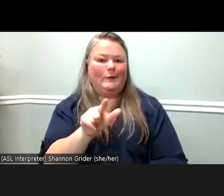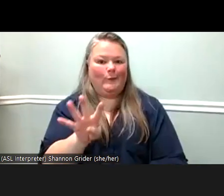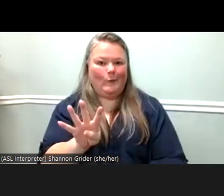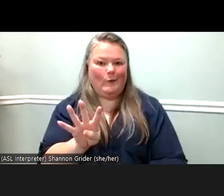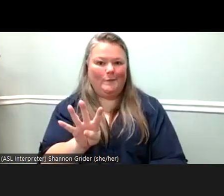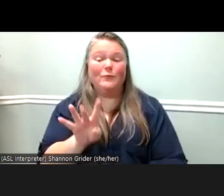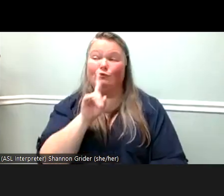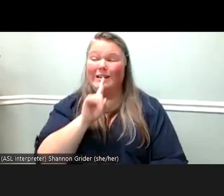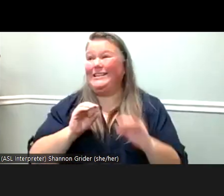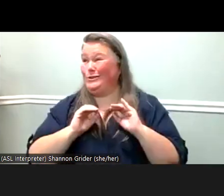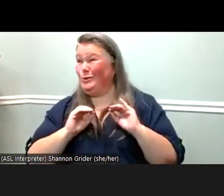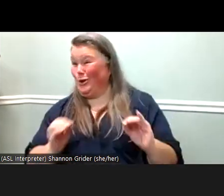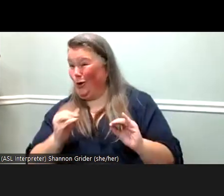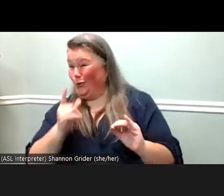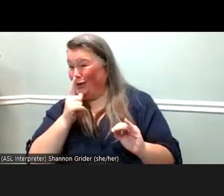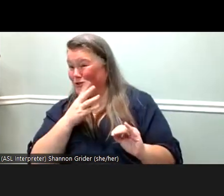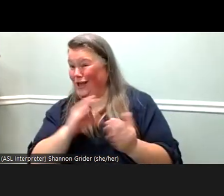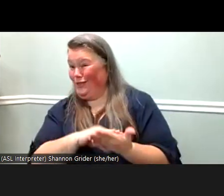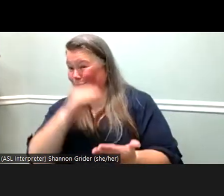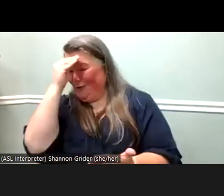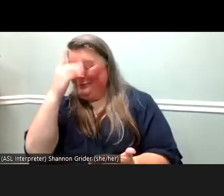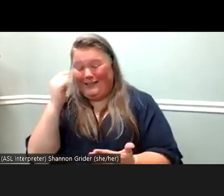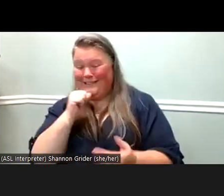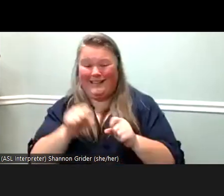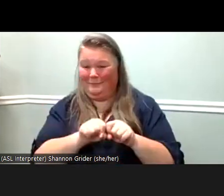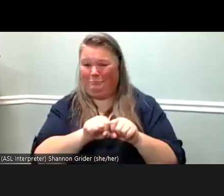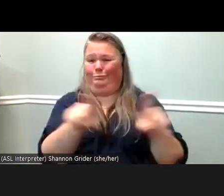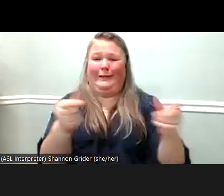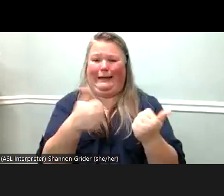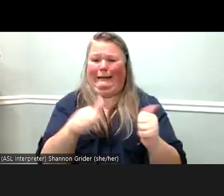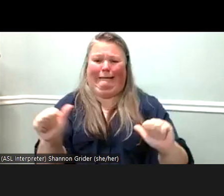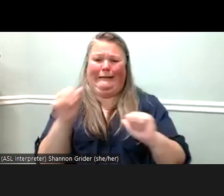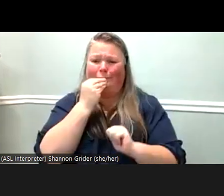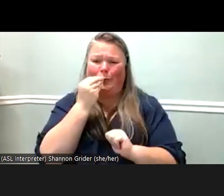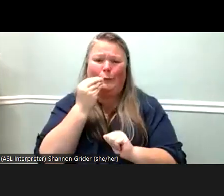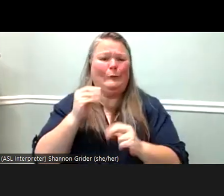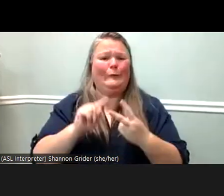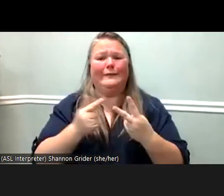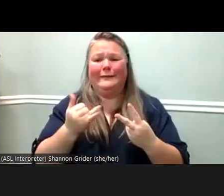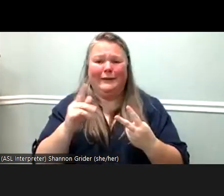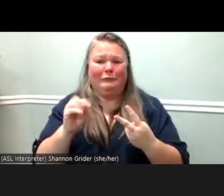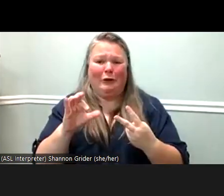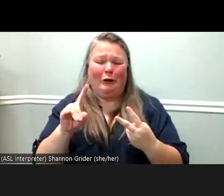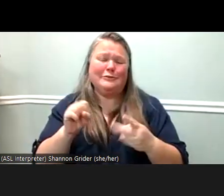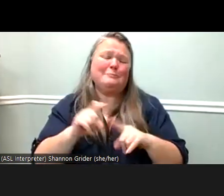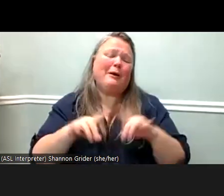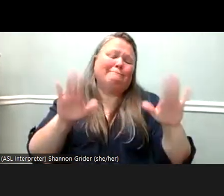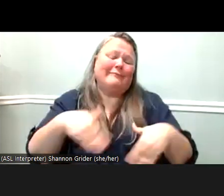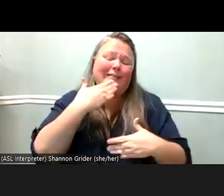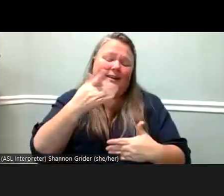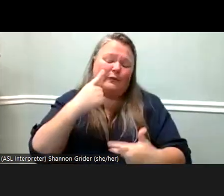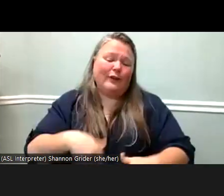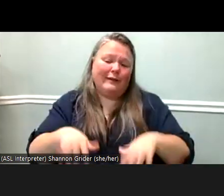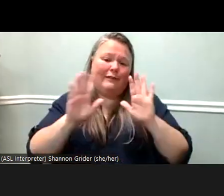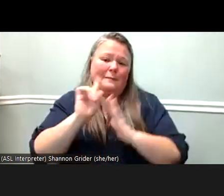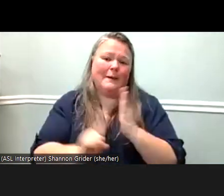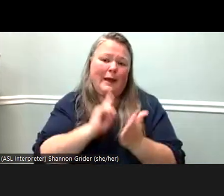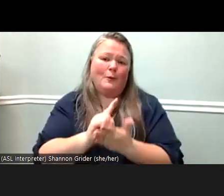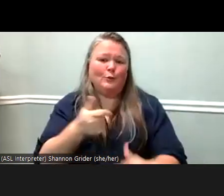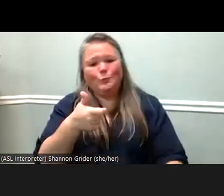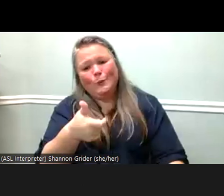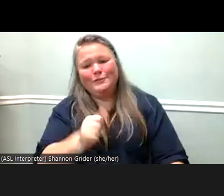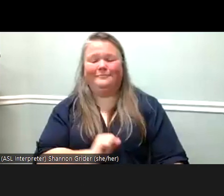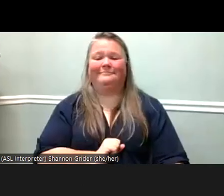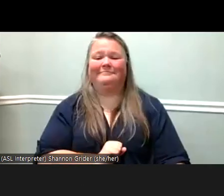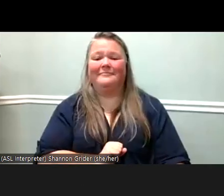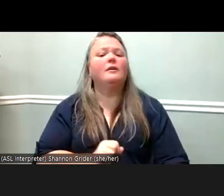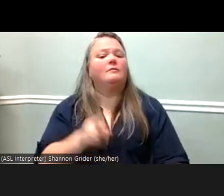WE HAVE THREE MORE PEOPLE JOINING. I'M GOING TO GIVE IT A COUPLE MINUTES TO GET PEOPLE IN. WELCOME, EVERYONE, TO OUR FIRST LUNCH AND RESEARCH